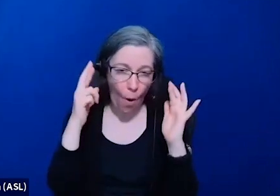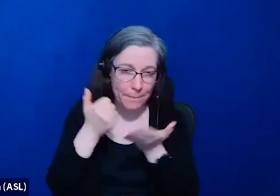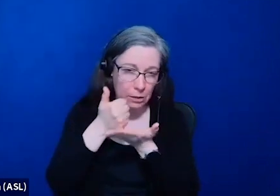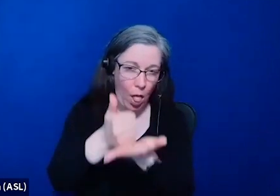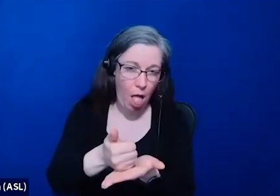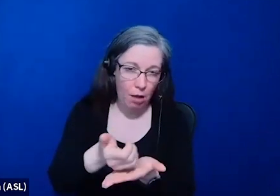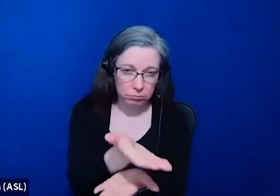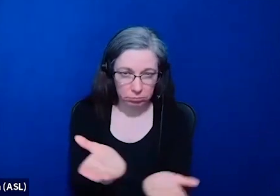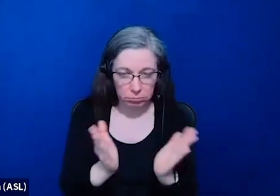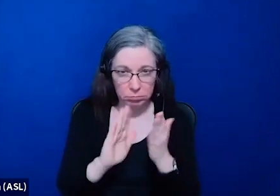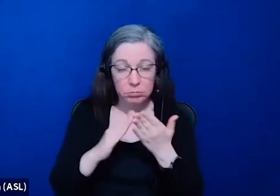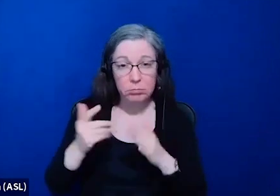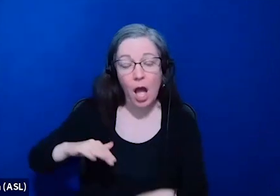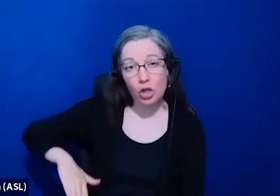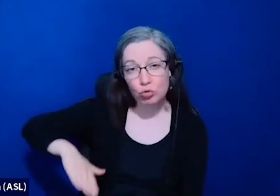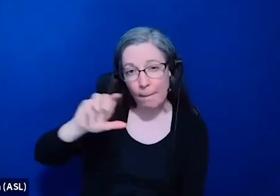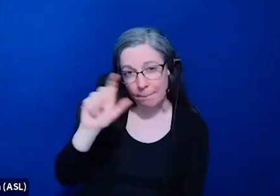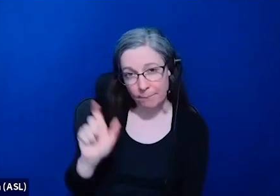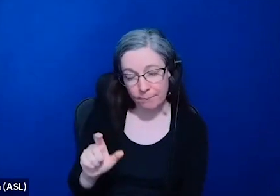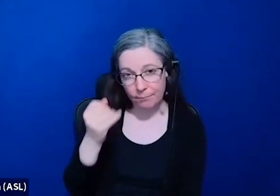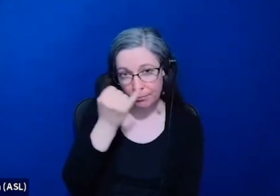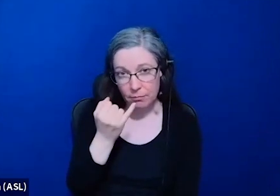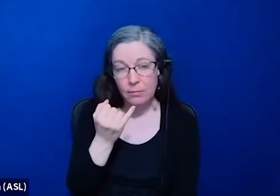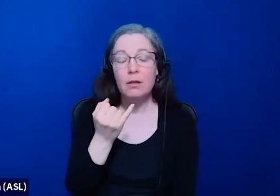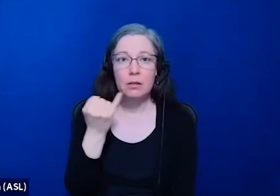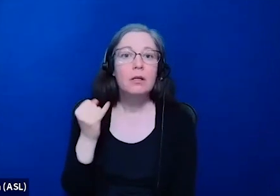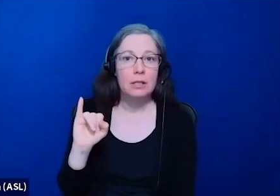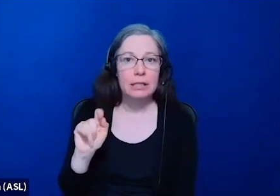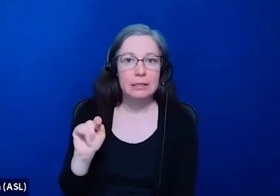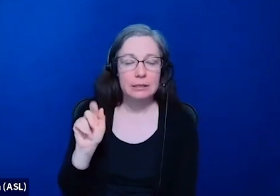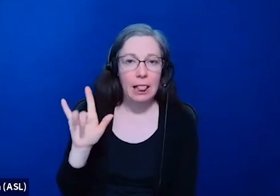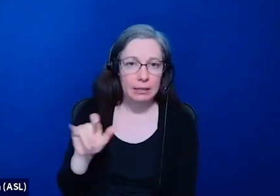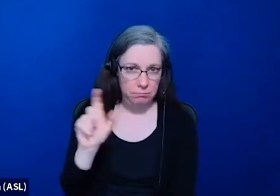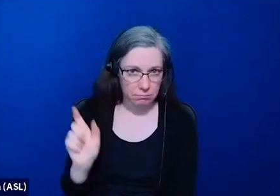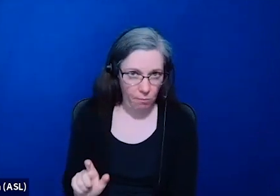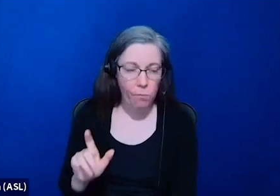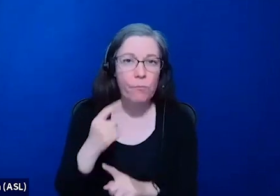I grew up in Italy. Here you can see a photograph of my hometown. There is not a lot of town.